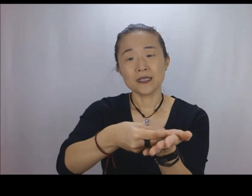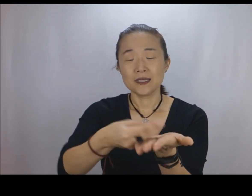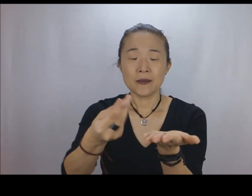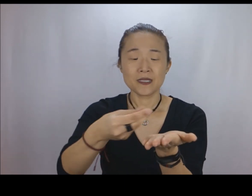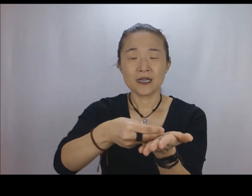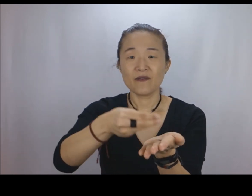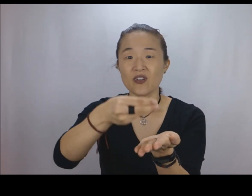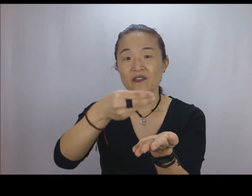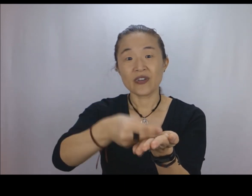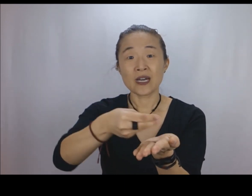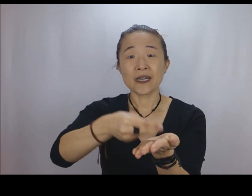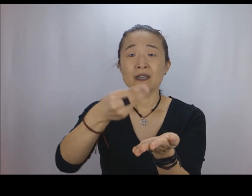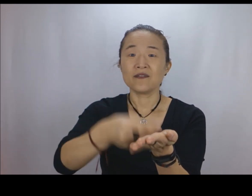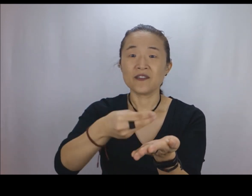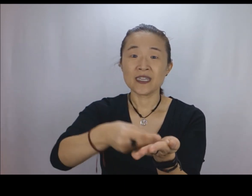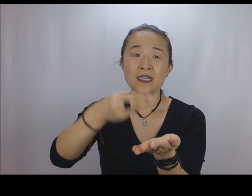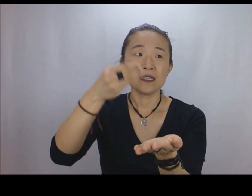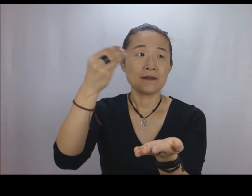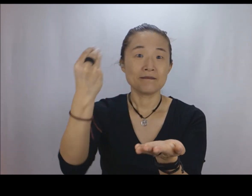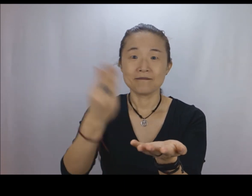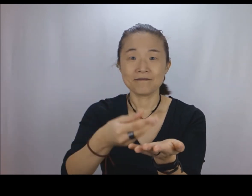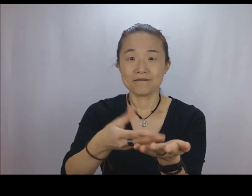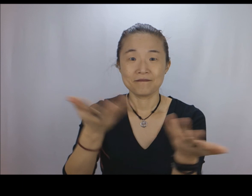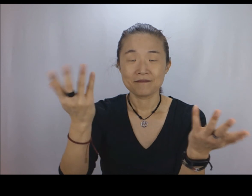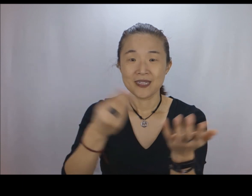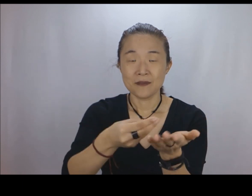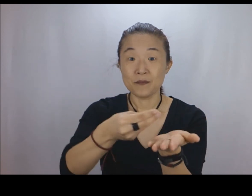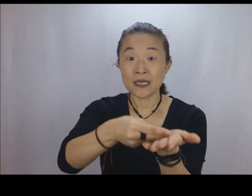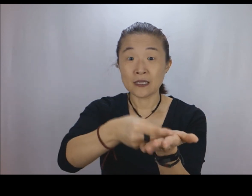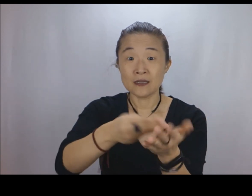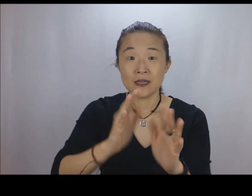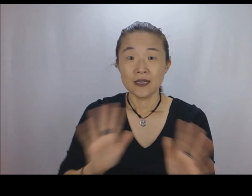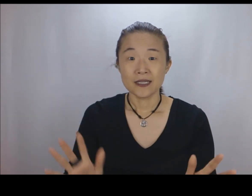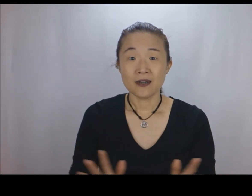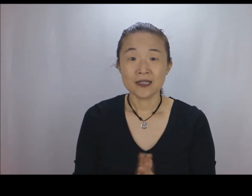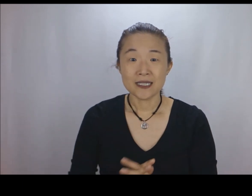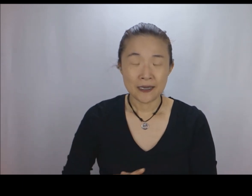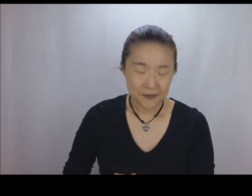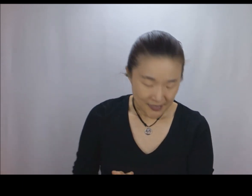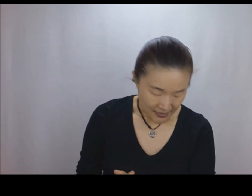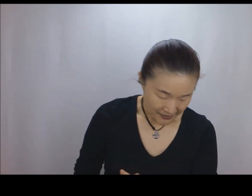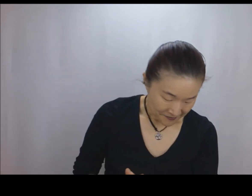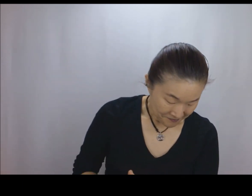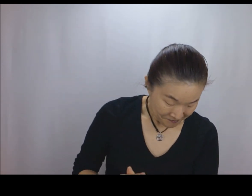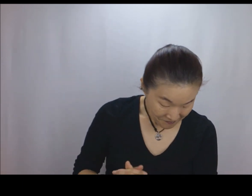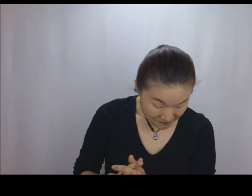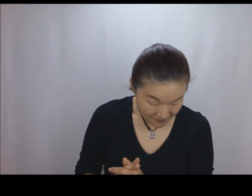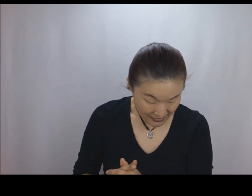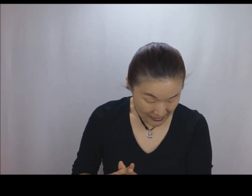but this the same sign for buying, fee, bill, it's all the same sign